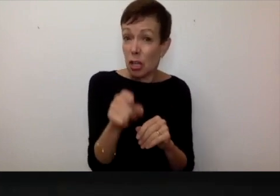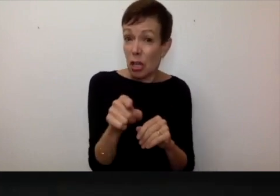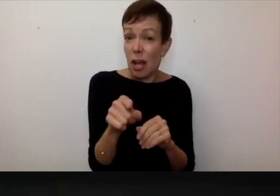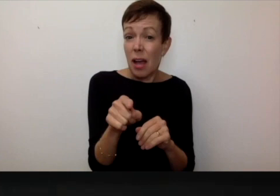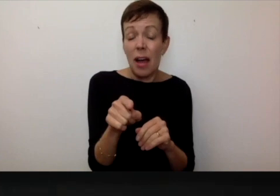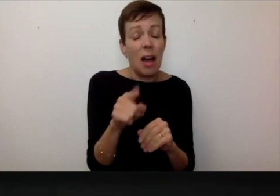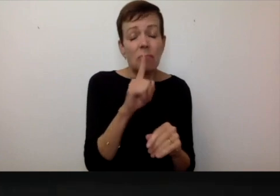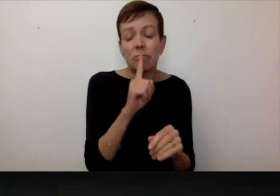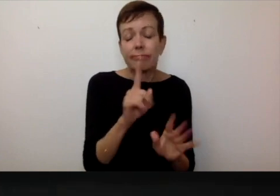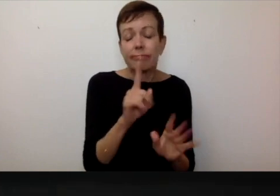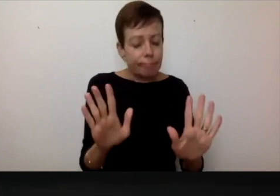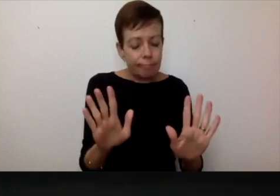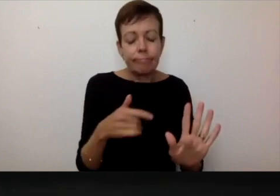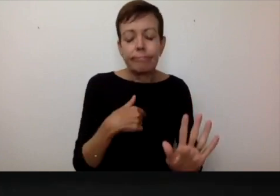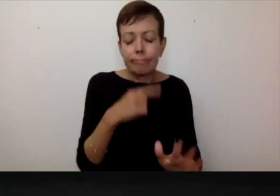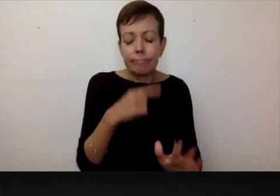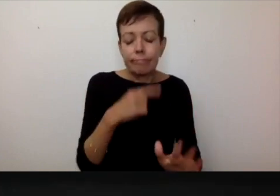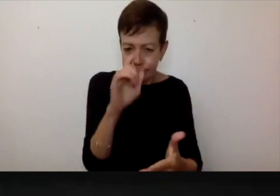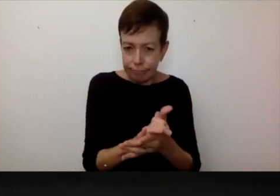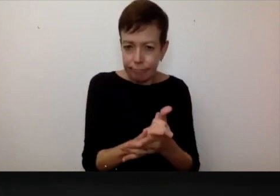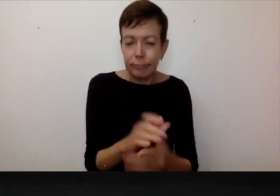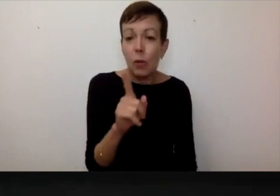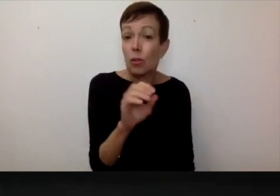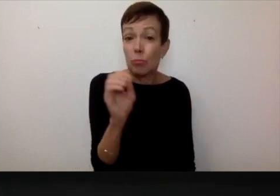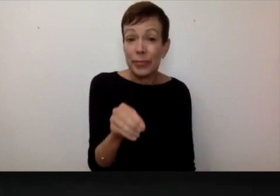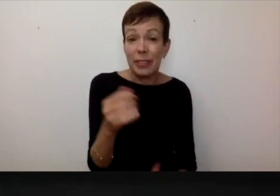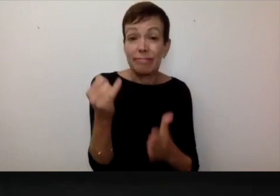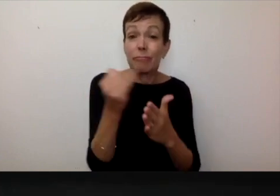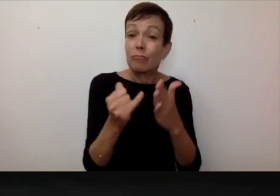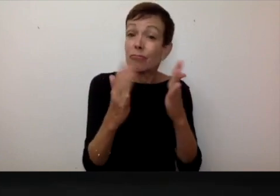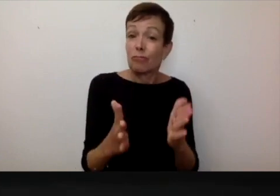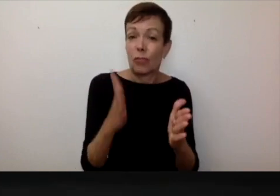and during this pandemic we have seen citizens lean on the arts in so many